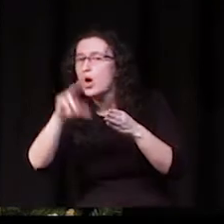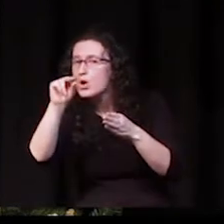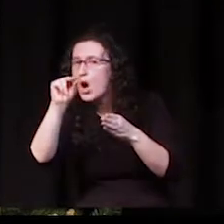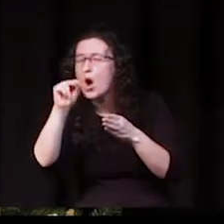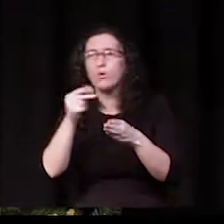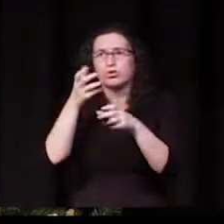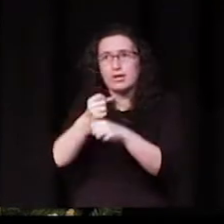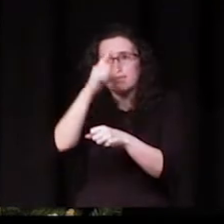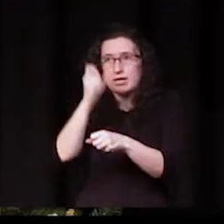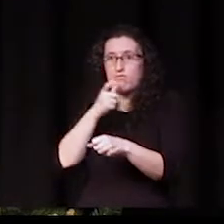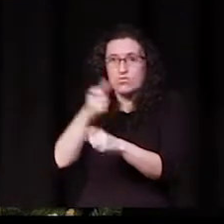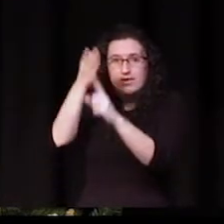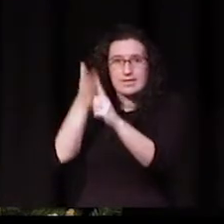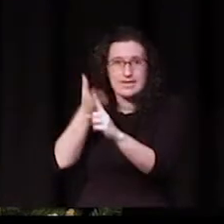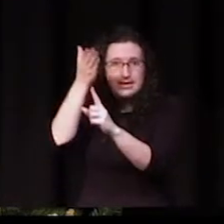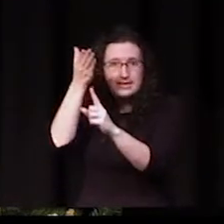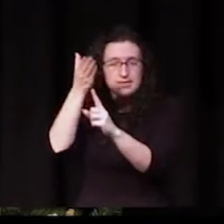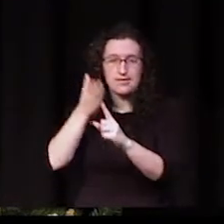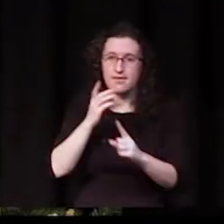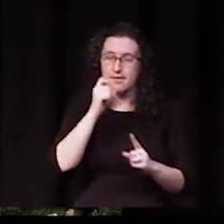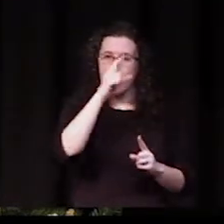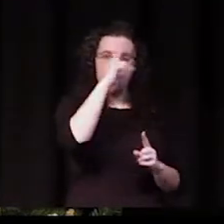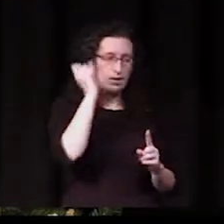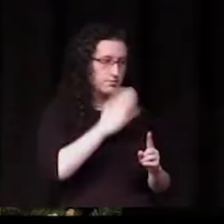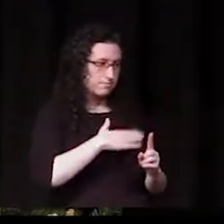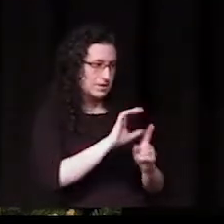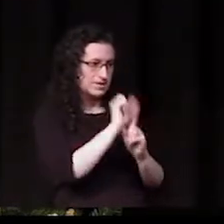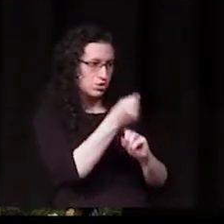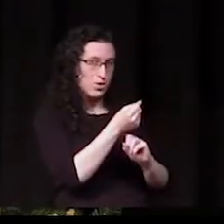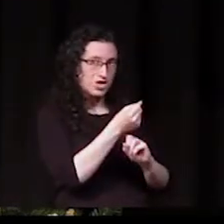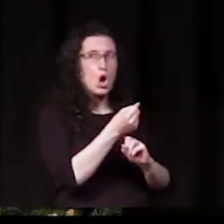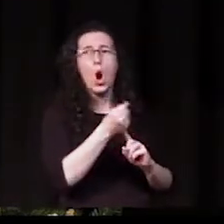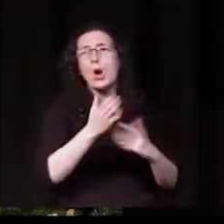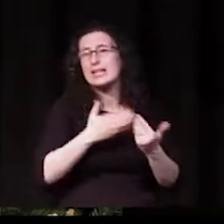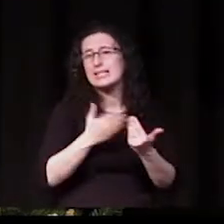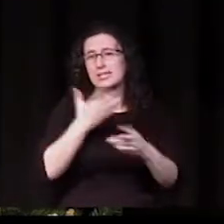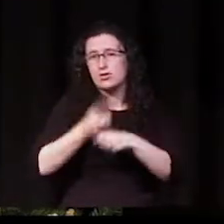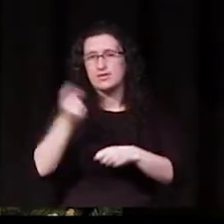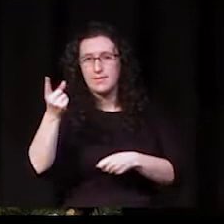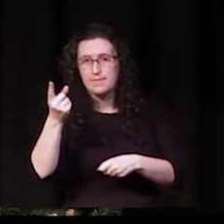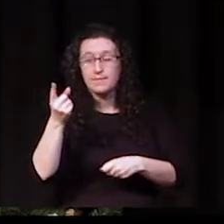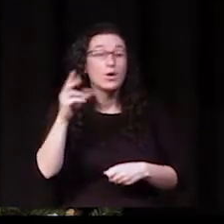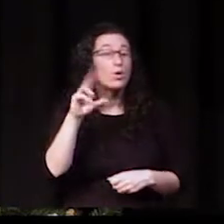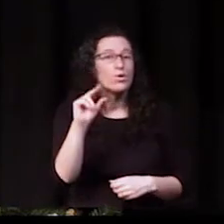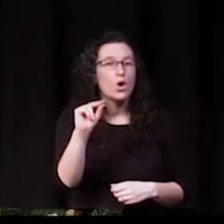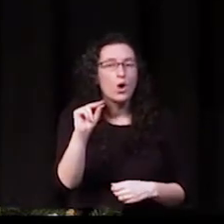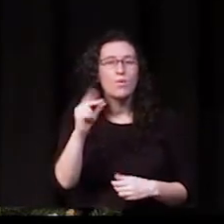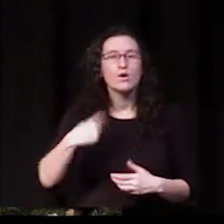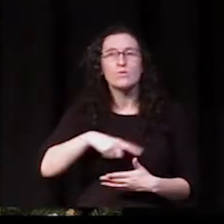Not because of the way our circumstances look, but because we know Him, we trust in the God we know,